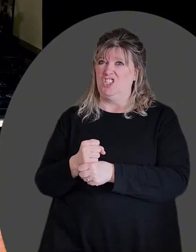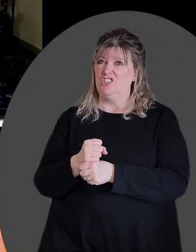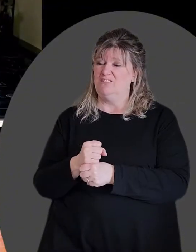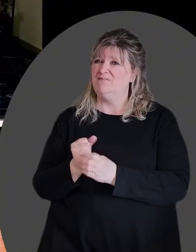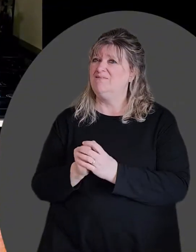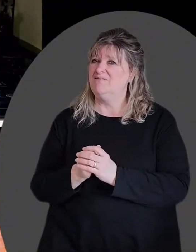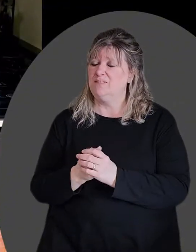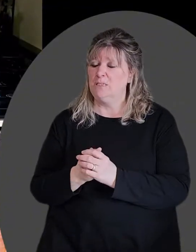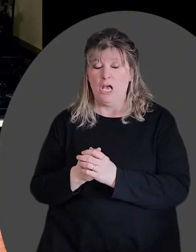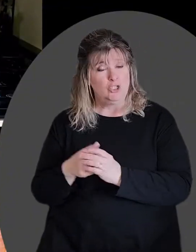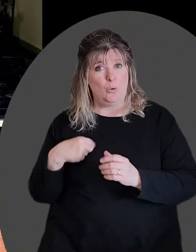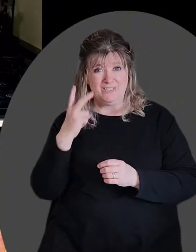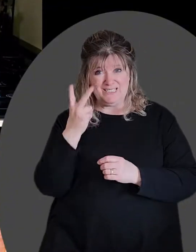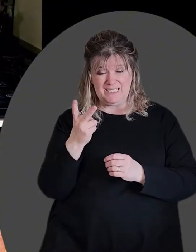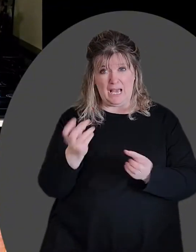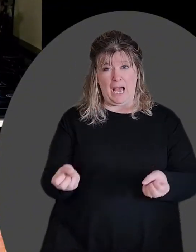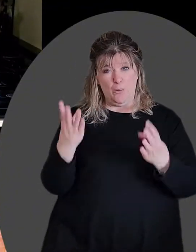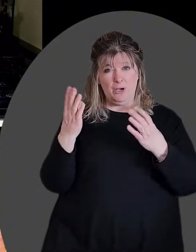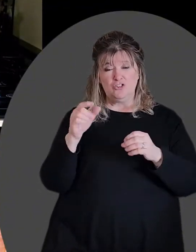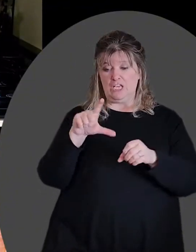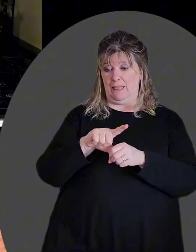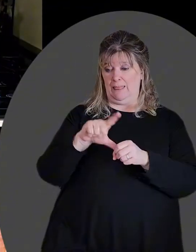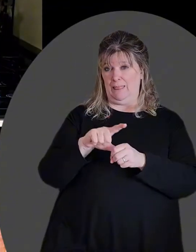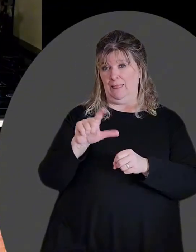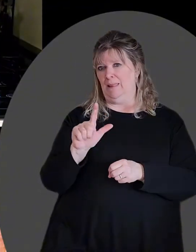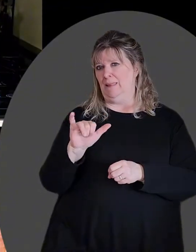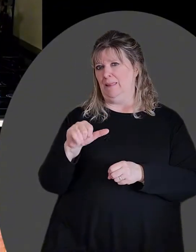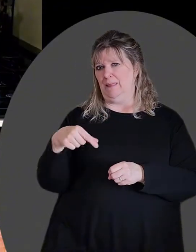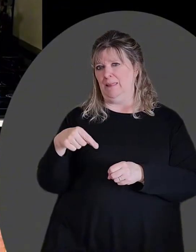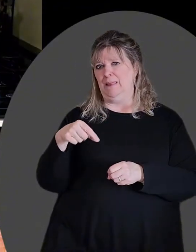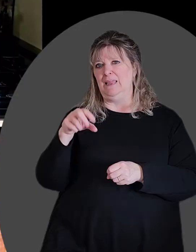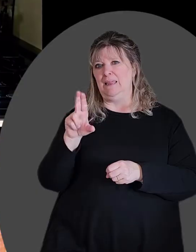let's see how much liquor we have from this left over